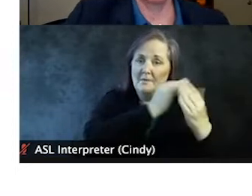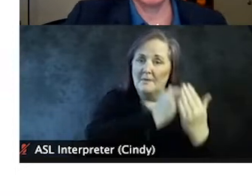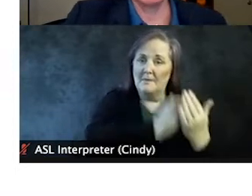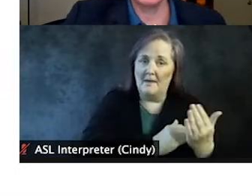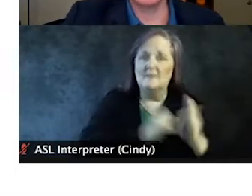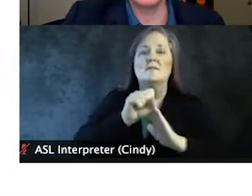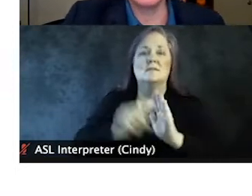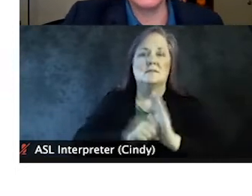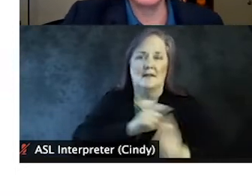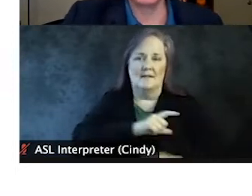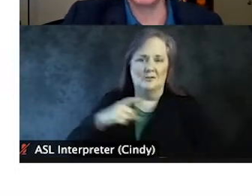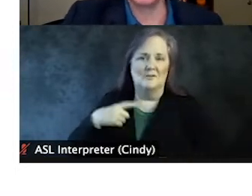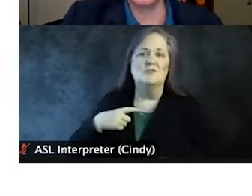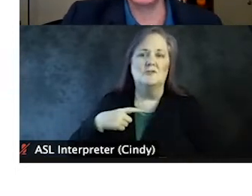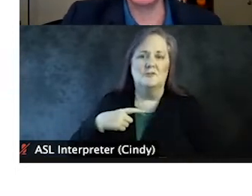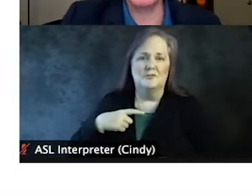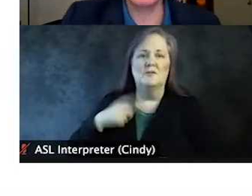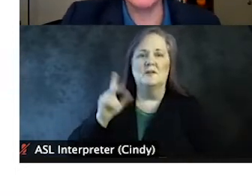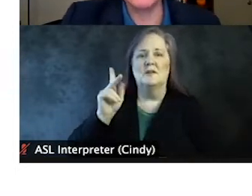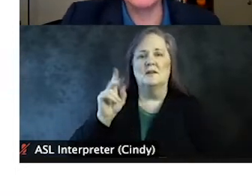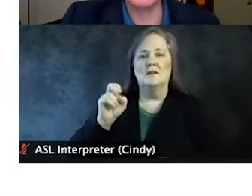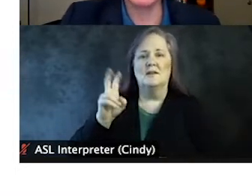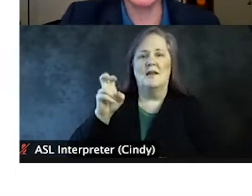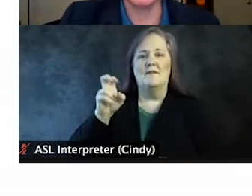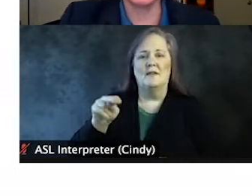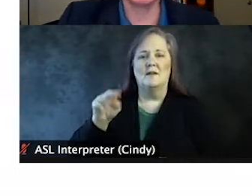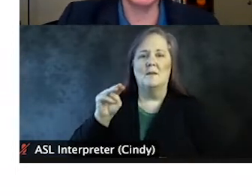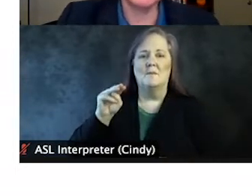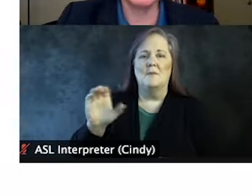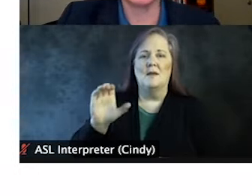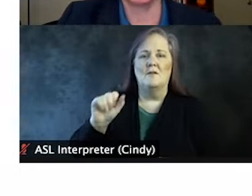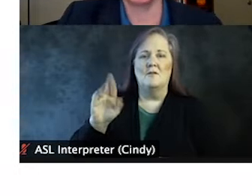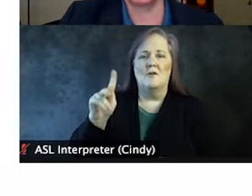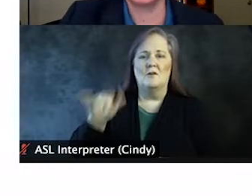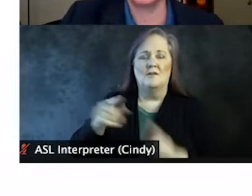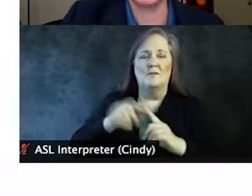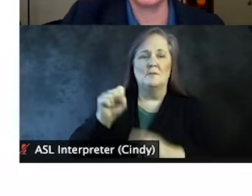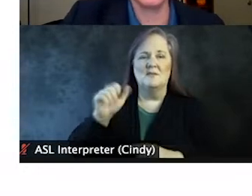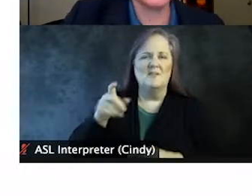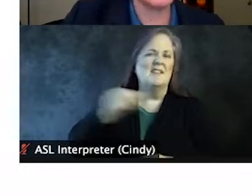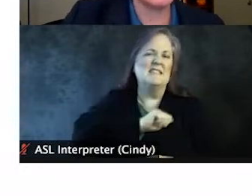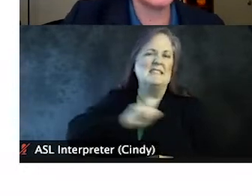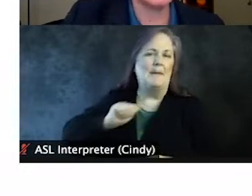In support, we have the ACLU, the League of Women Voters, some unions, including the teachers and nurses unions,